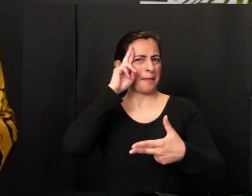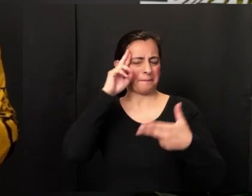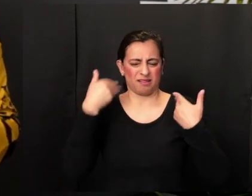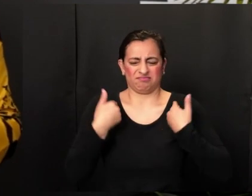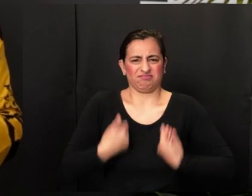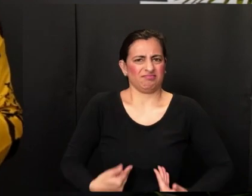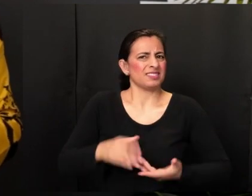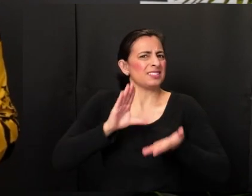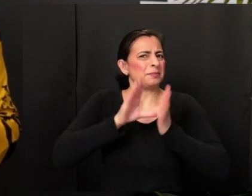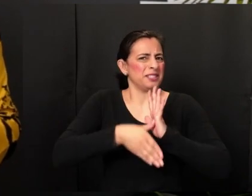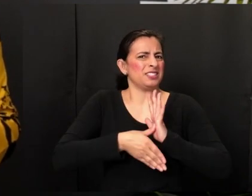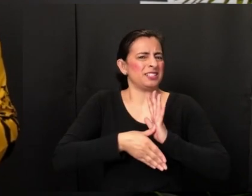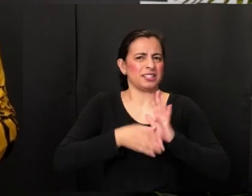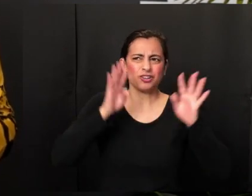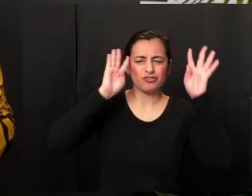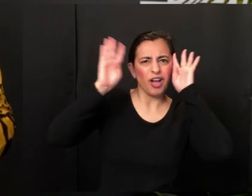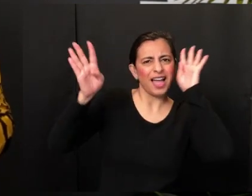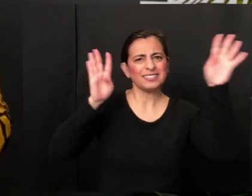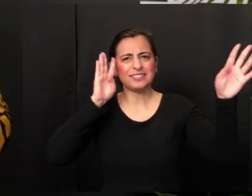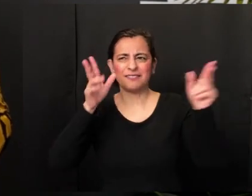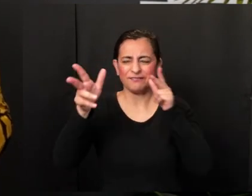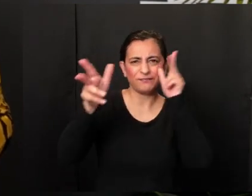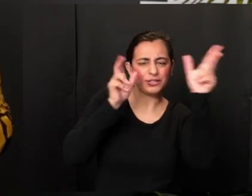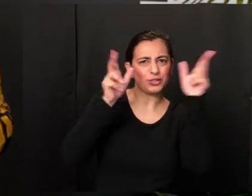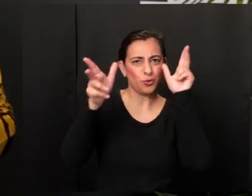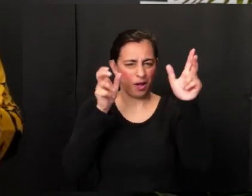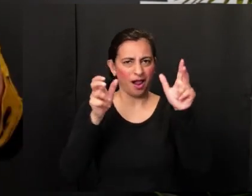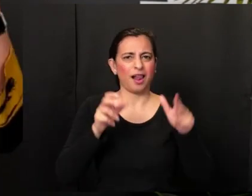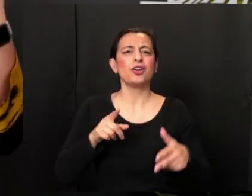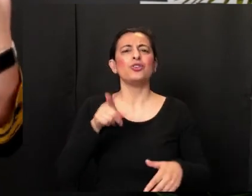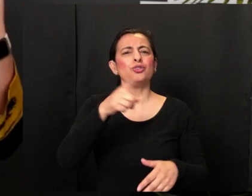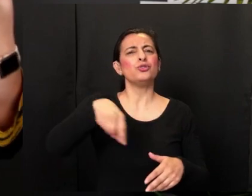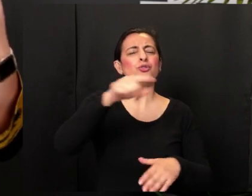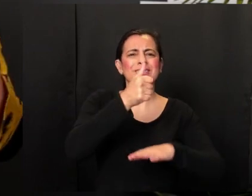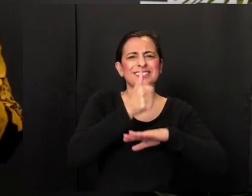think, speak, and do.